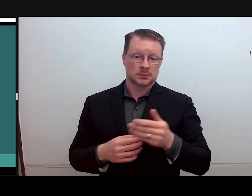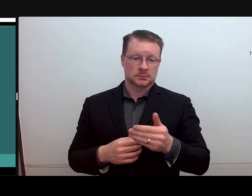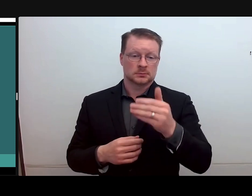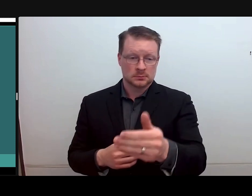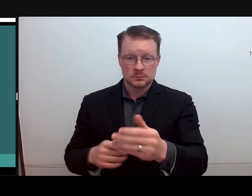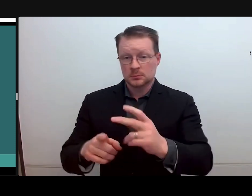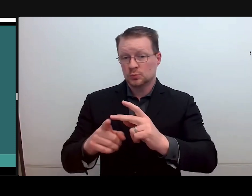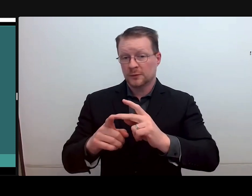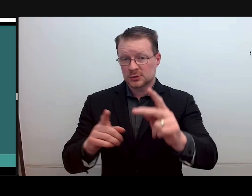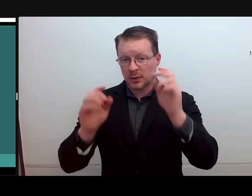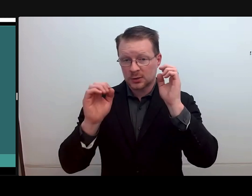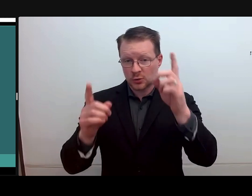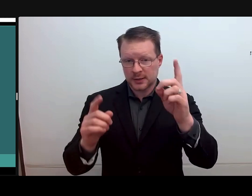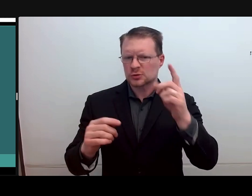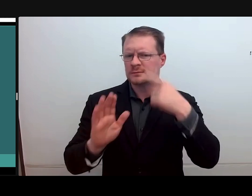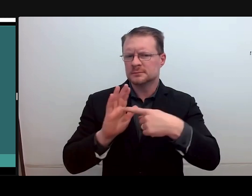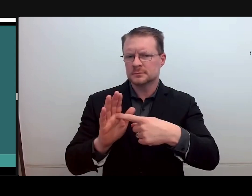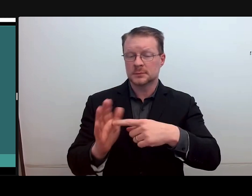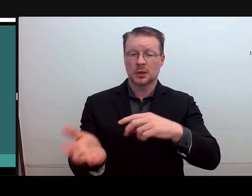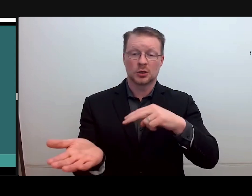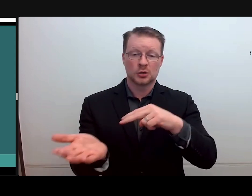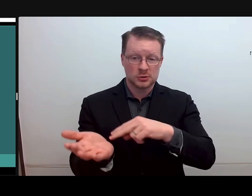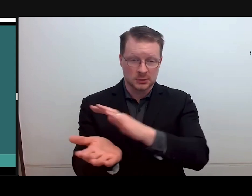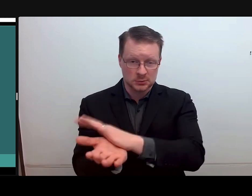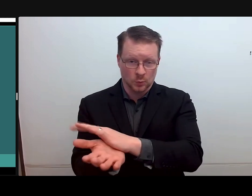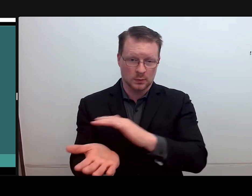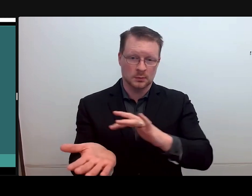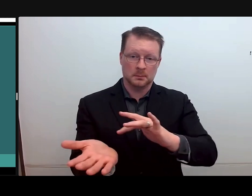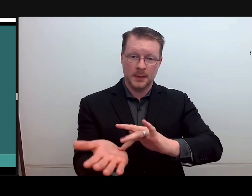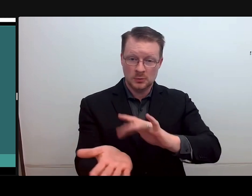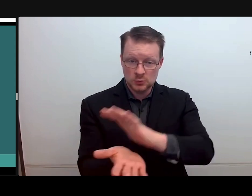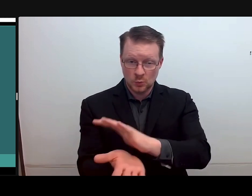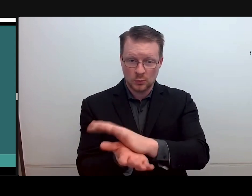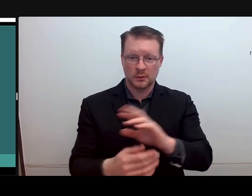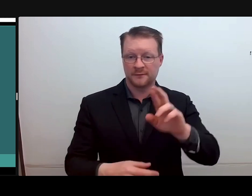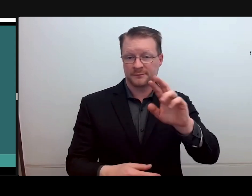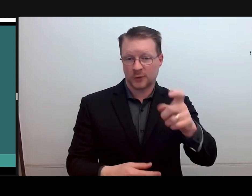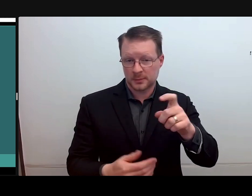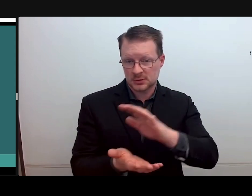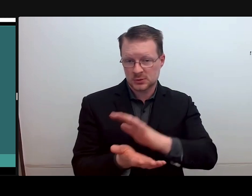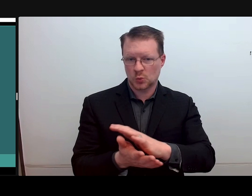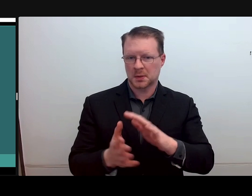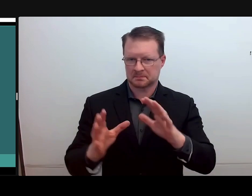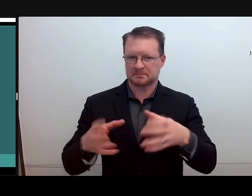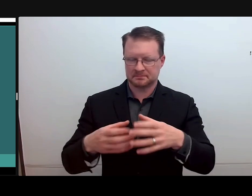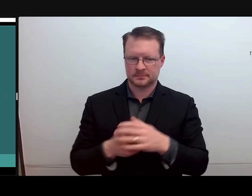et cetera. Then students move to professional health science education, med school, nursing school, pharmacy school,